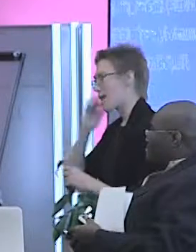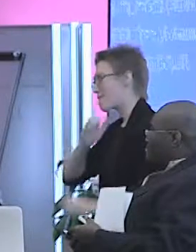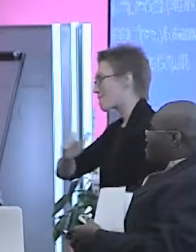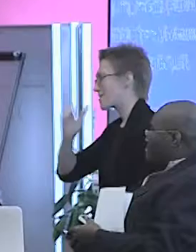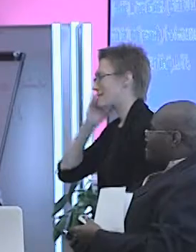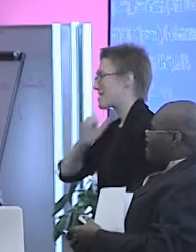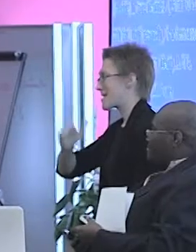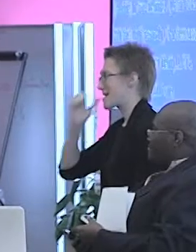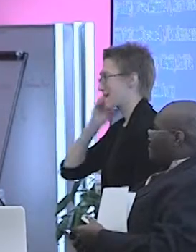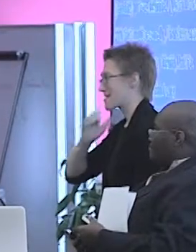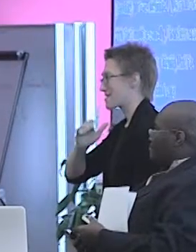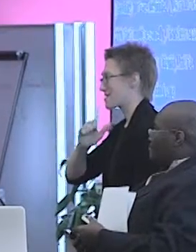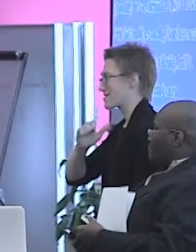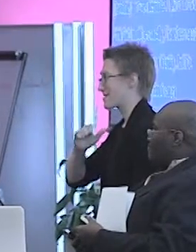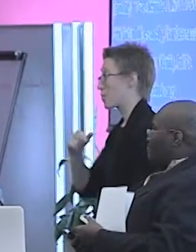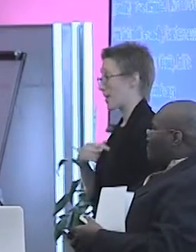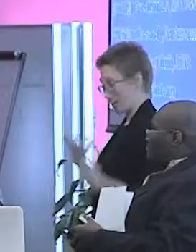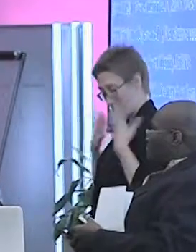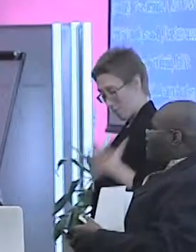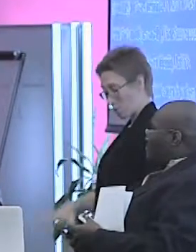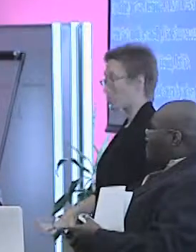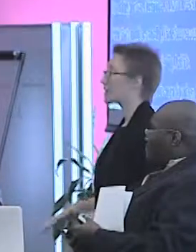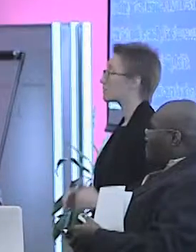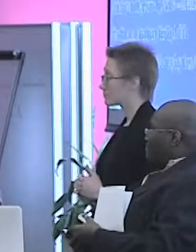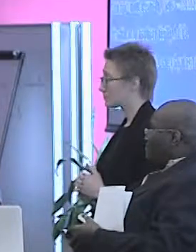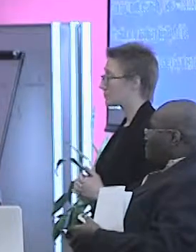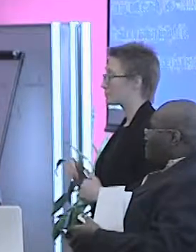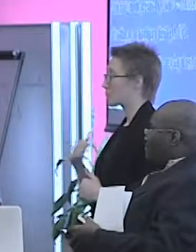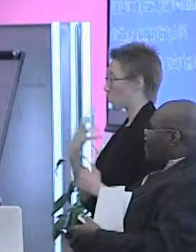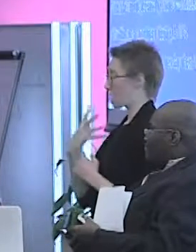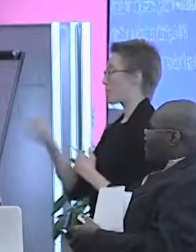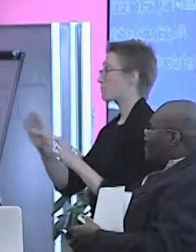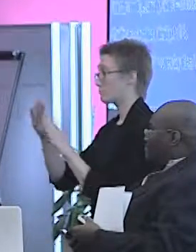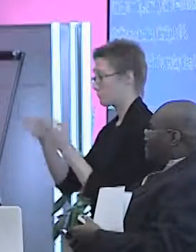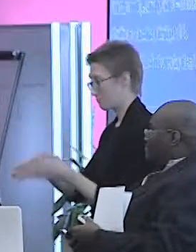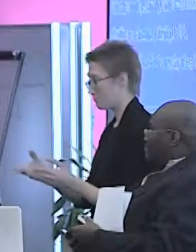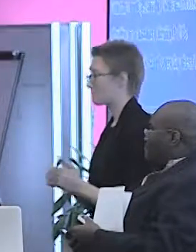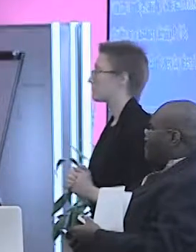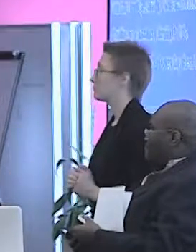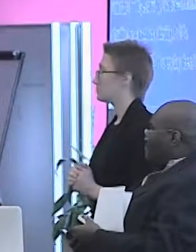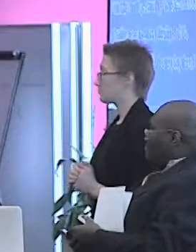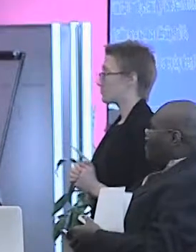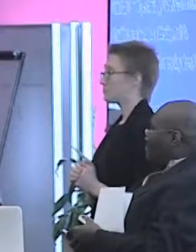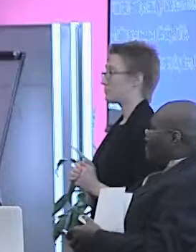when I put on my clothing. When I walk out the door. A role, every day,